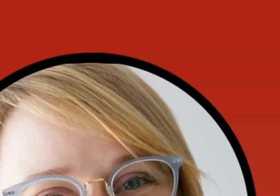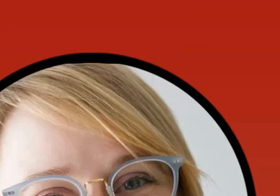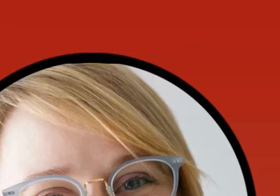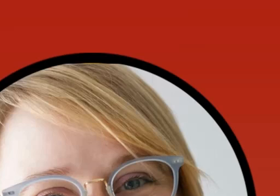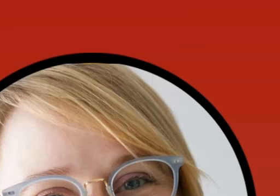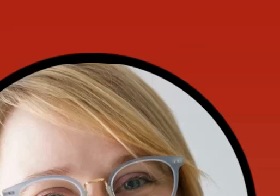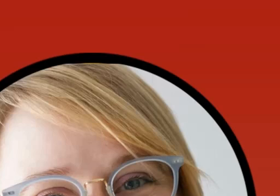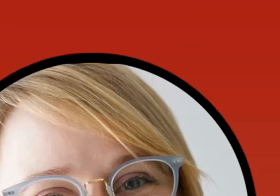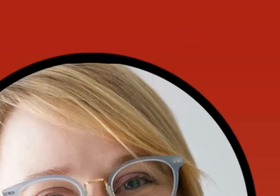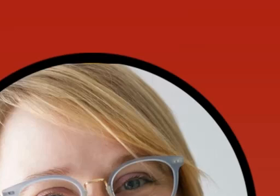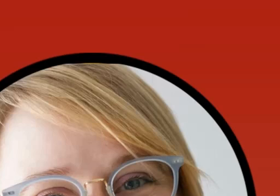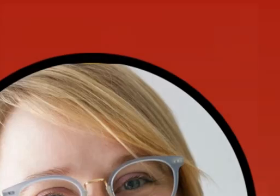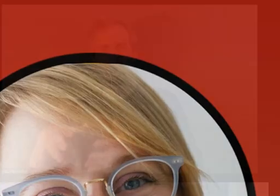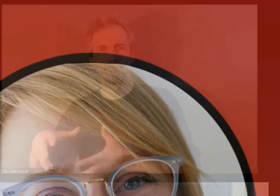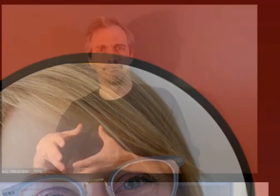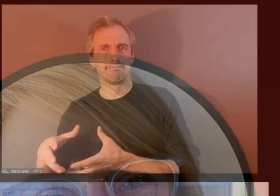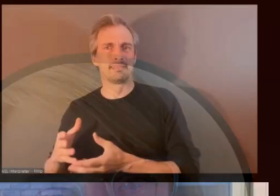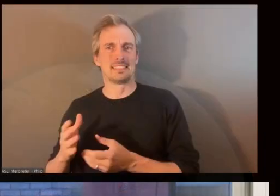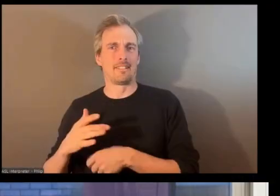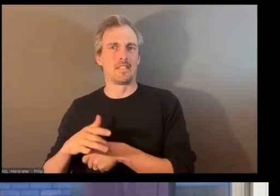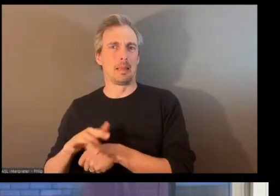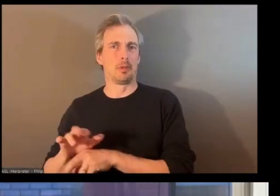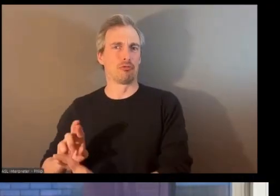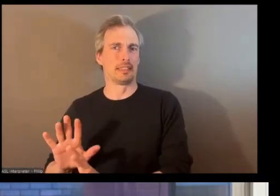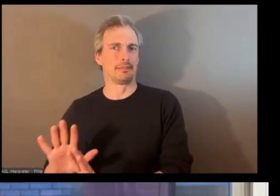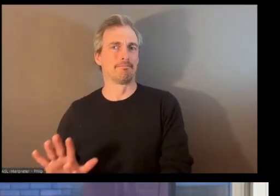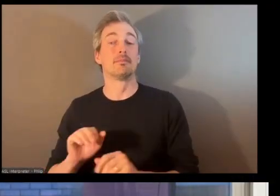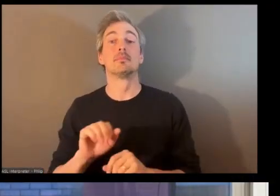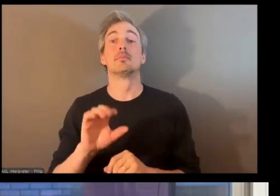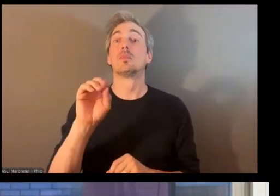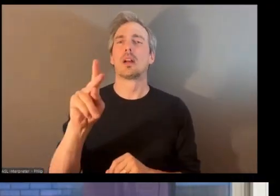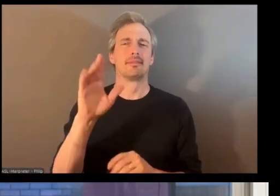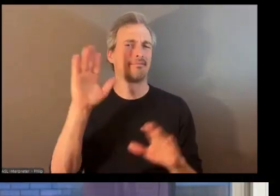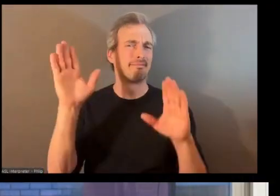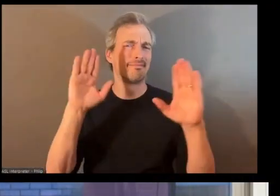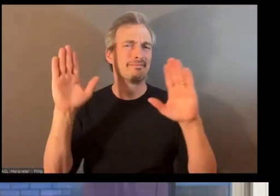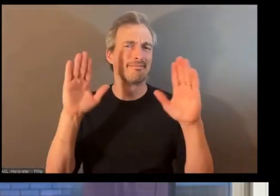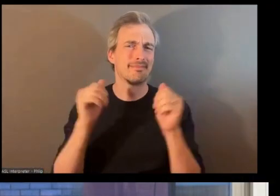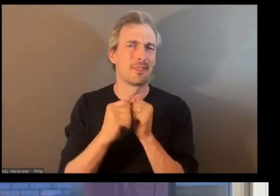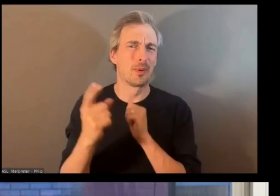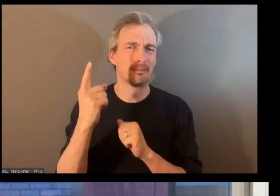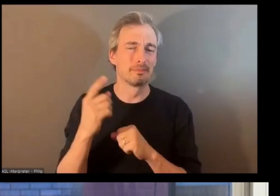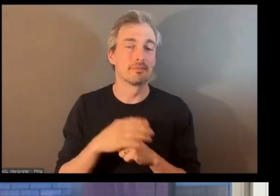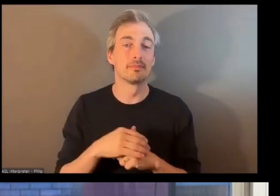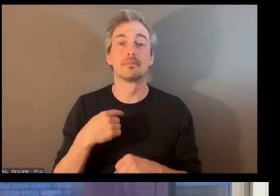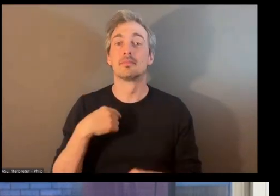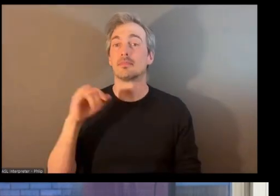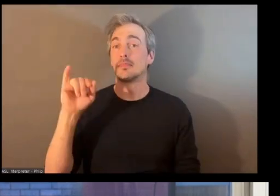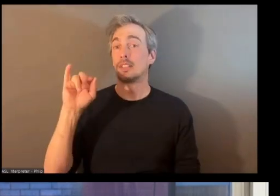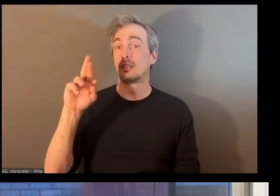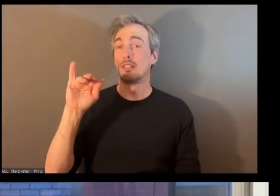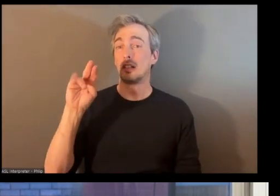Thank you. All right. I've got to make sure my emotional support bottle is close to me. All right. Hi, everyone. So excited! I'm Irina Morozova, and I'm an accessibility experience designer.